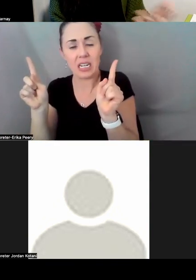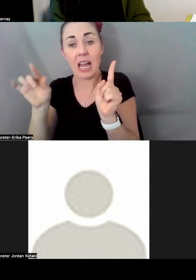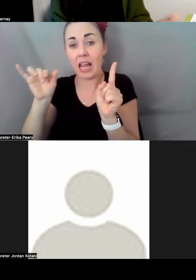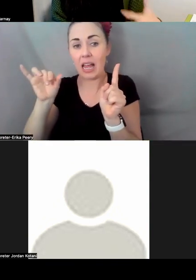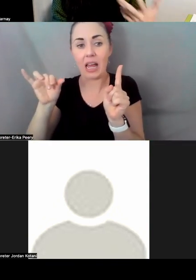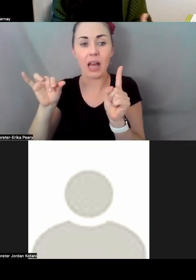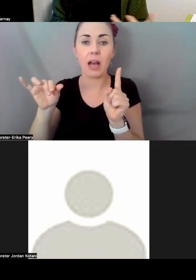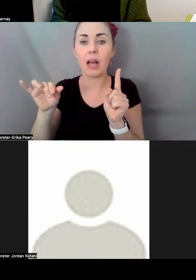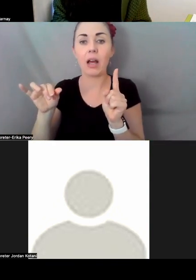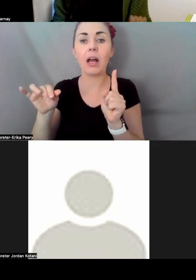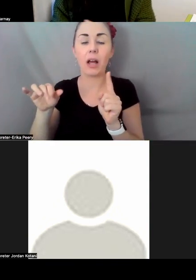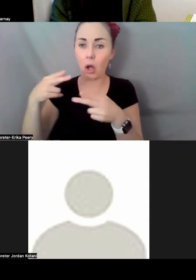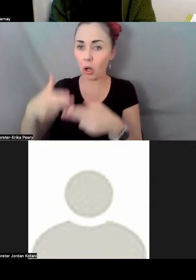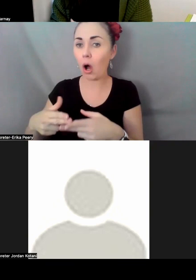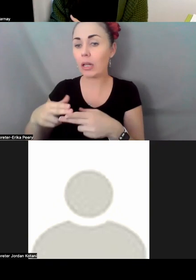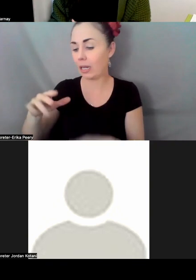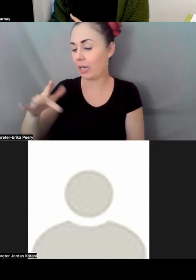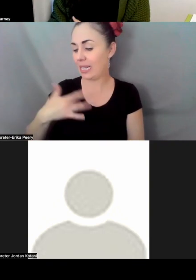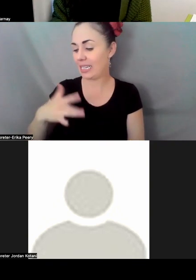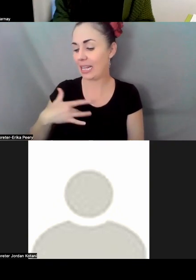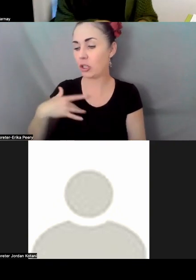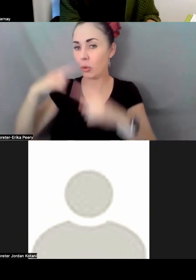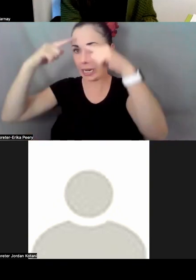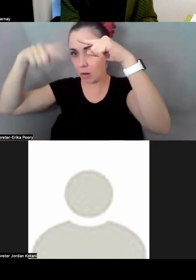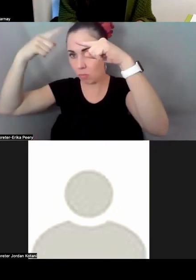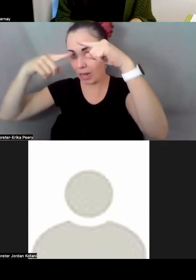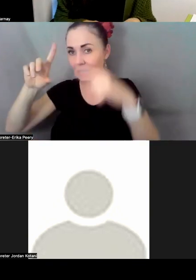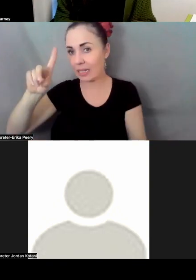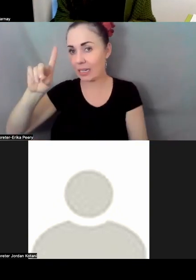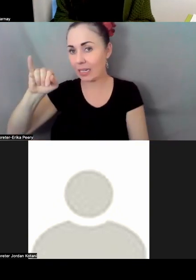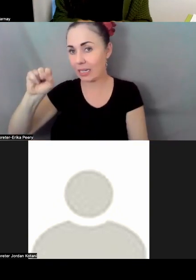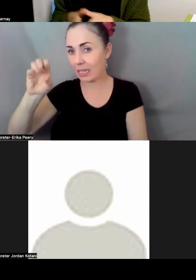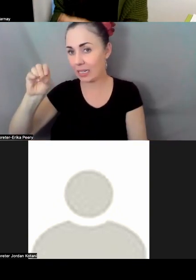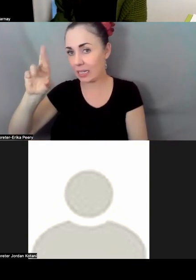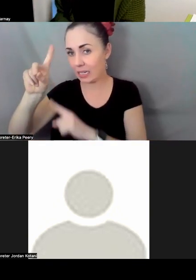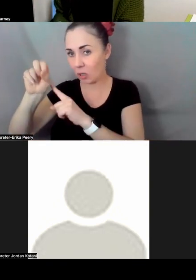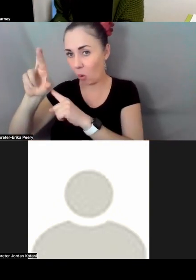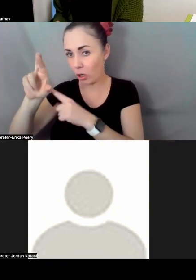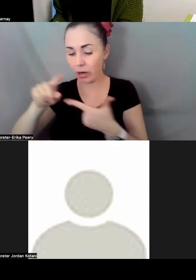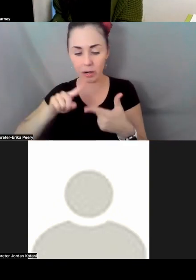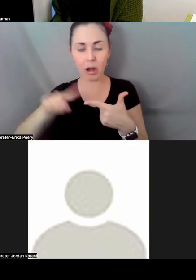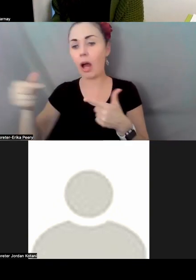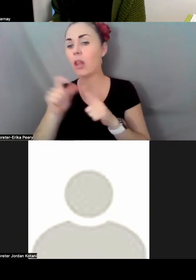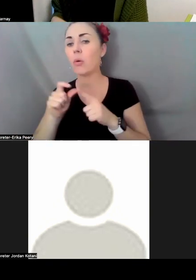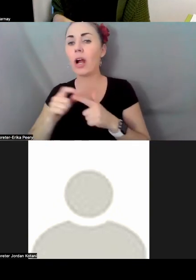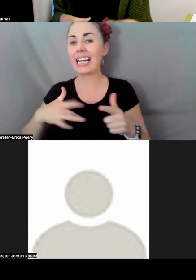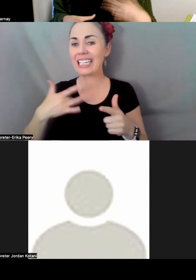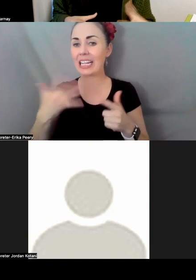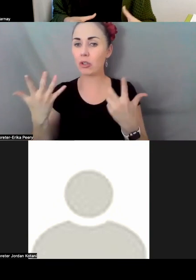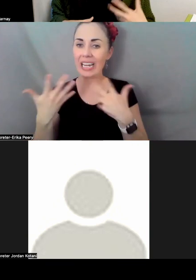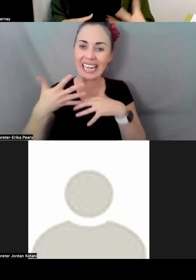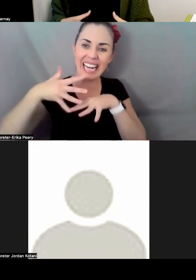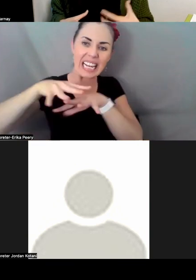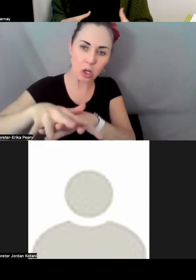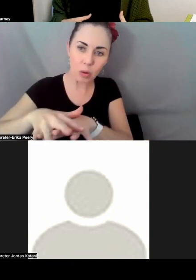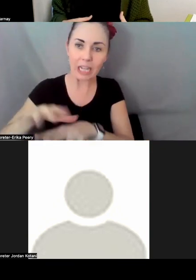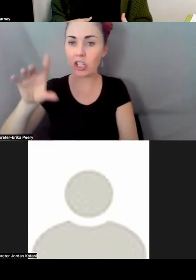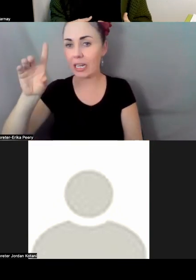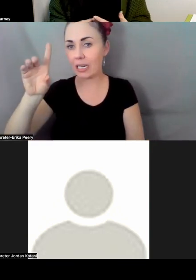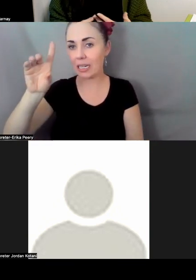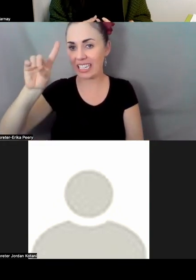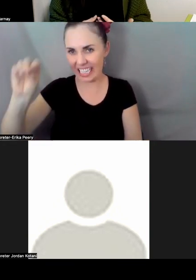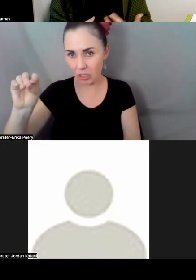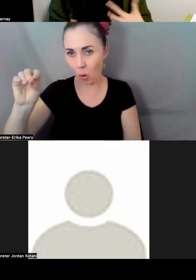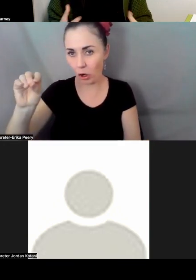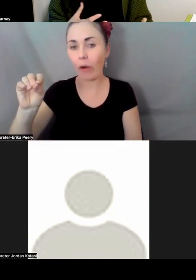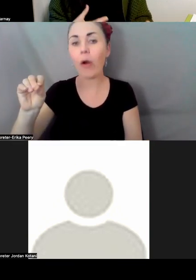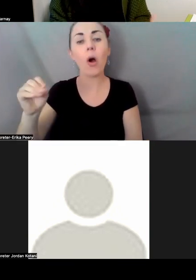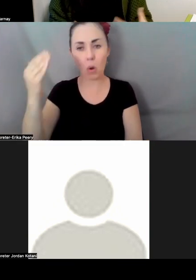might have heard it, sensory processing disorder or sensory disorder. Make sense